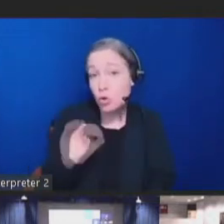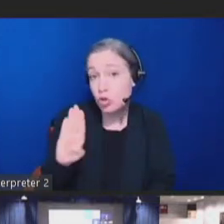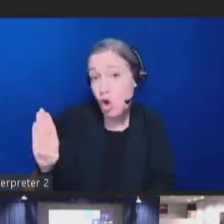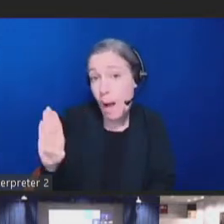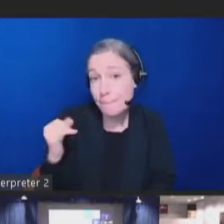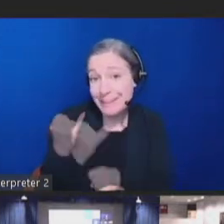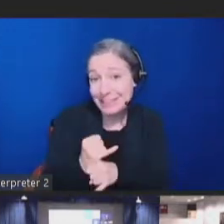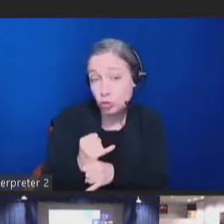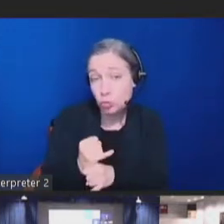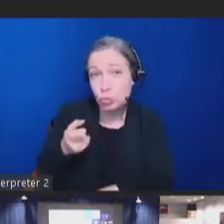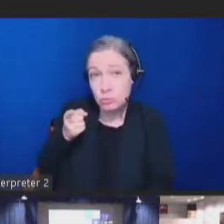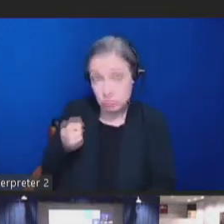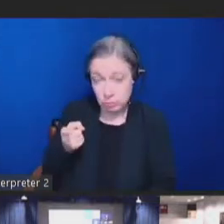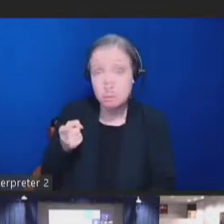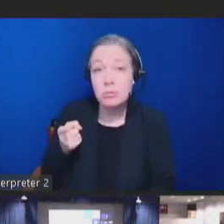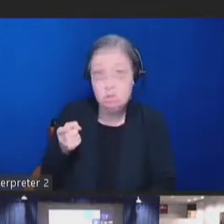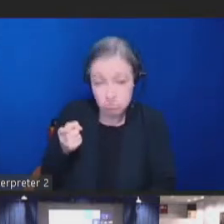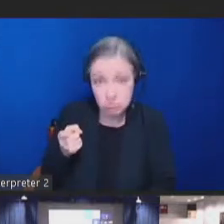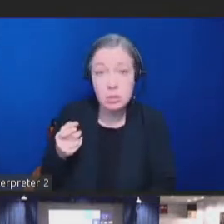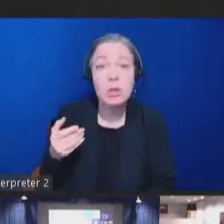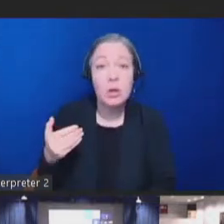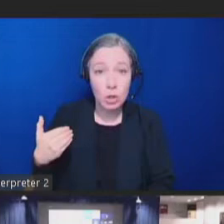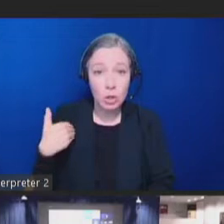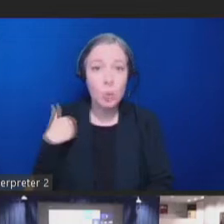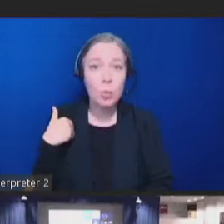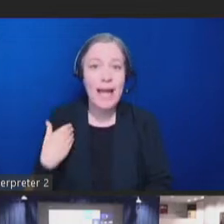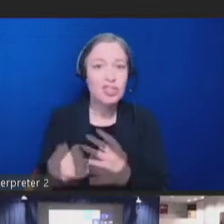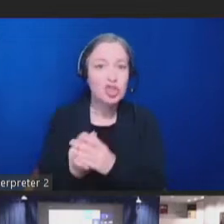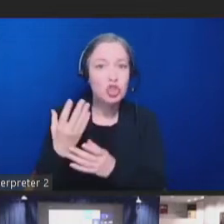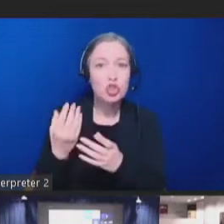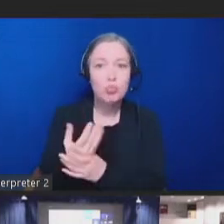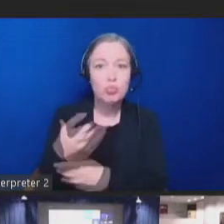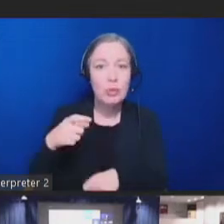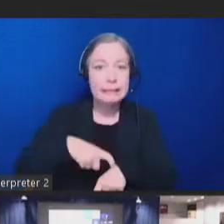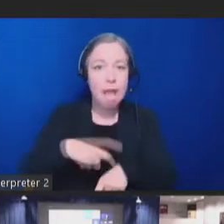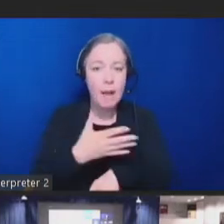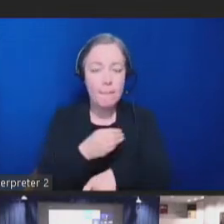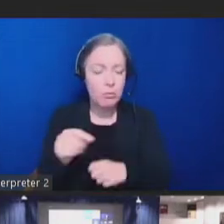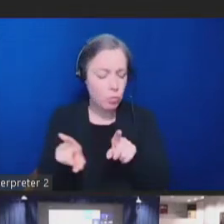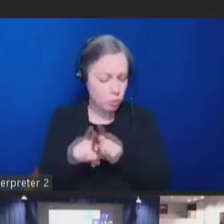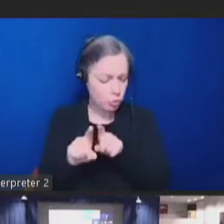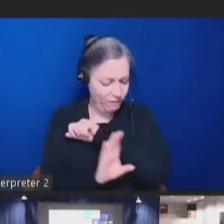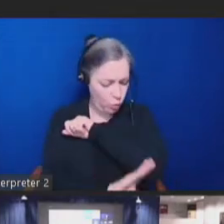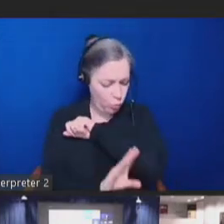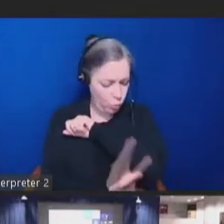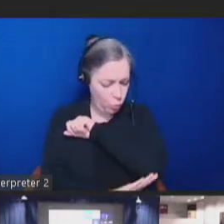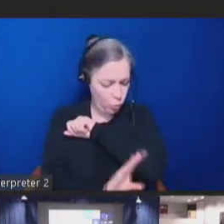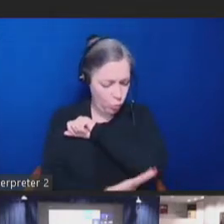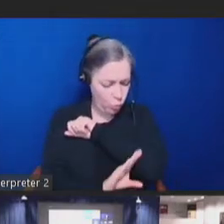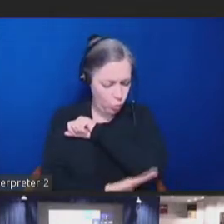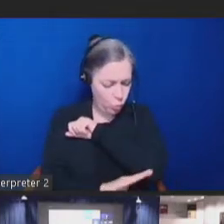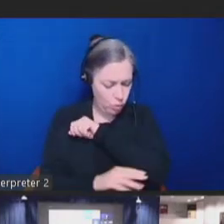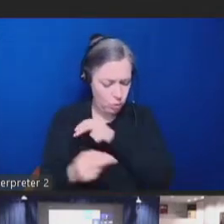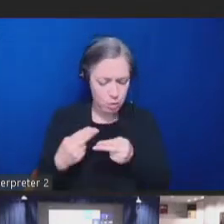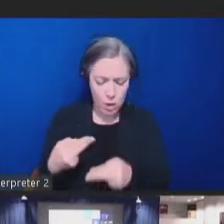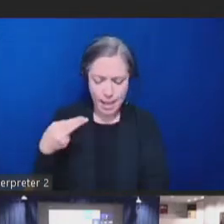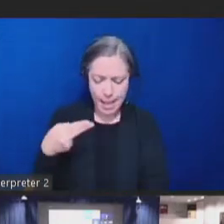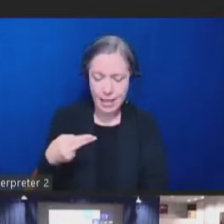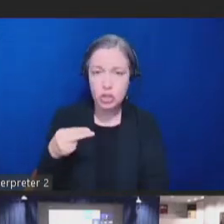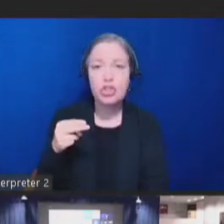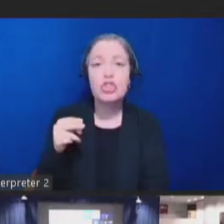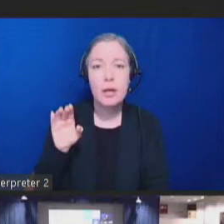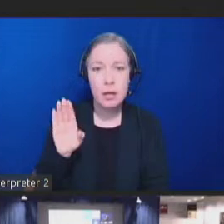we held a spring, and I think also in the fall, a HBCU, historically Black colleges and